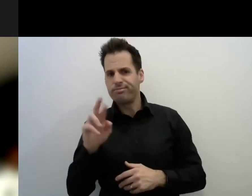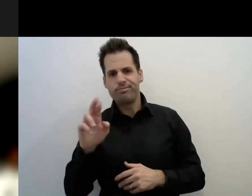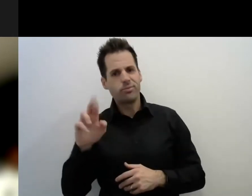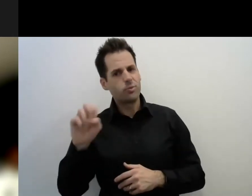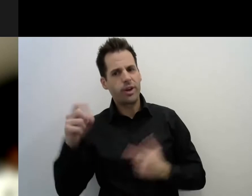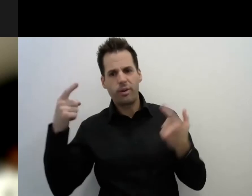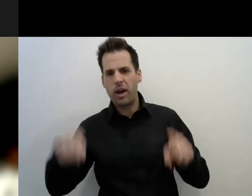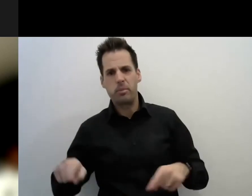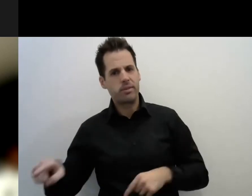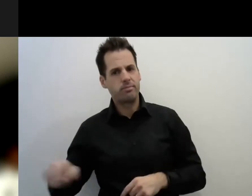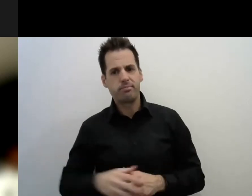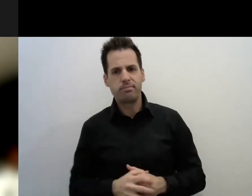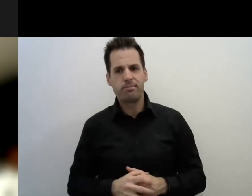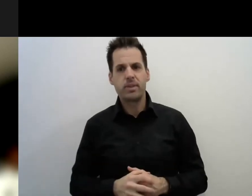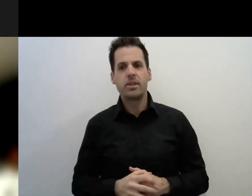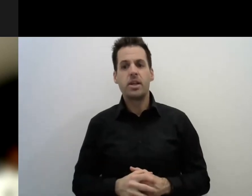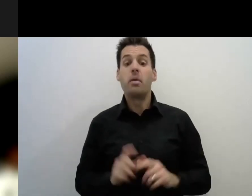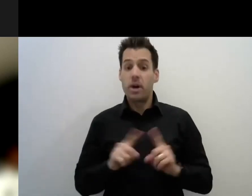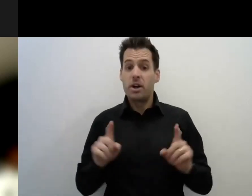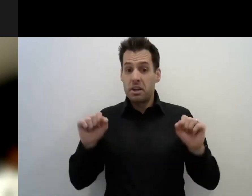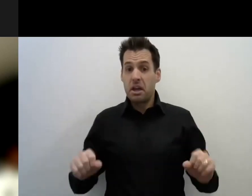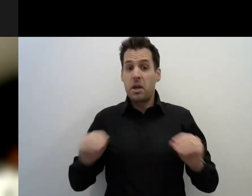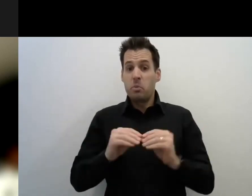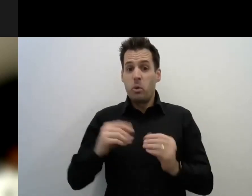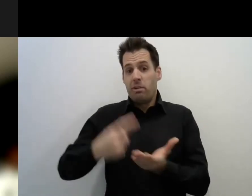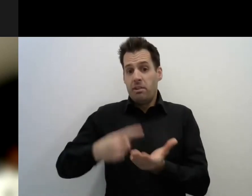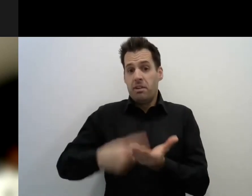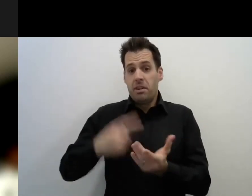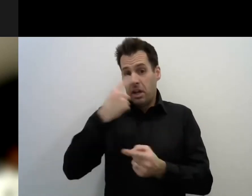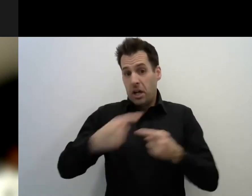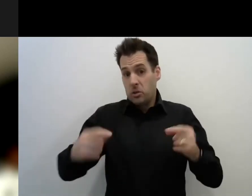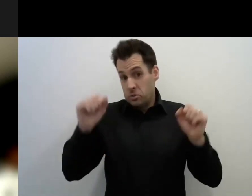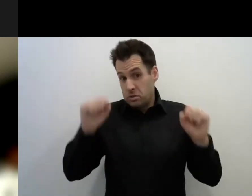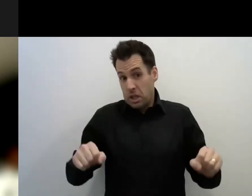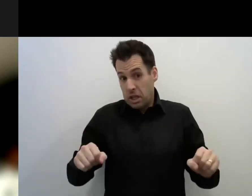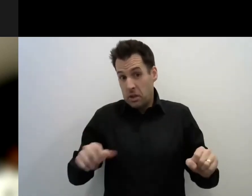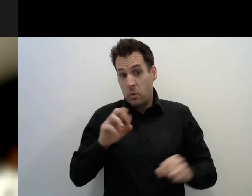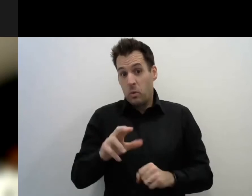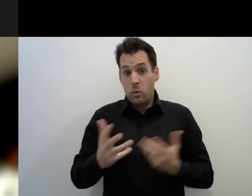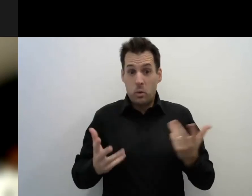we can we can get back into the allergy discussion um if we want to or conflicting rights um later